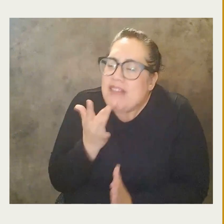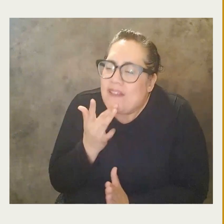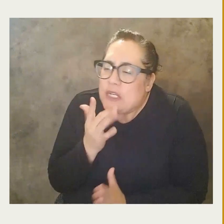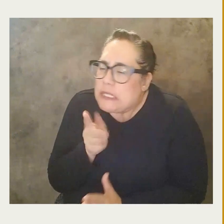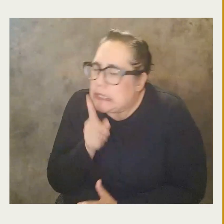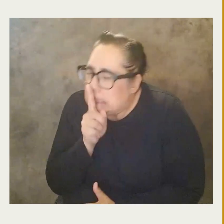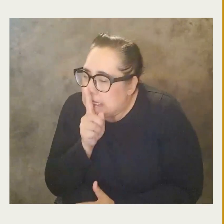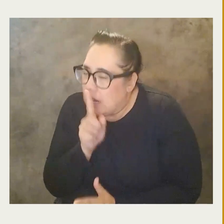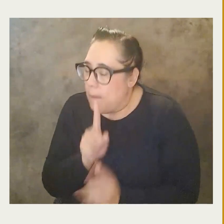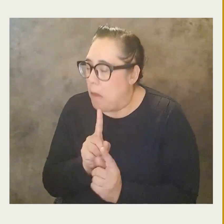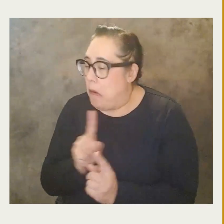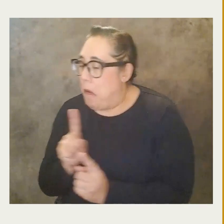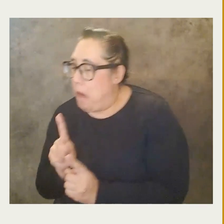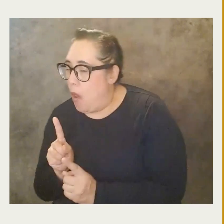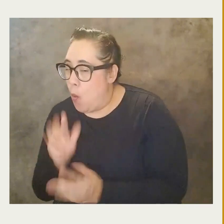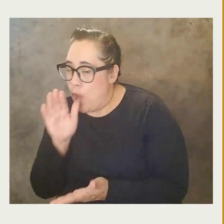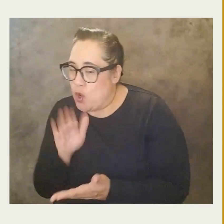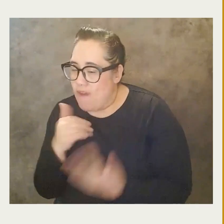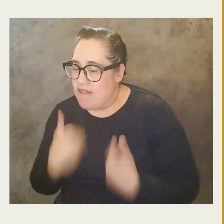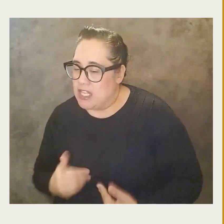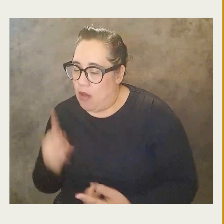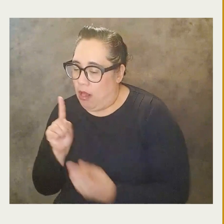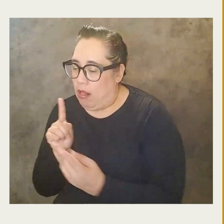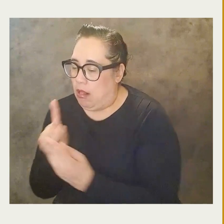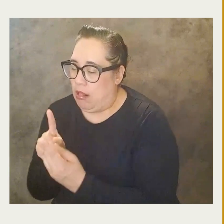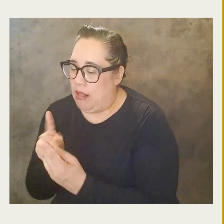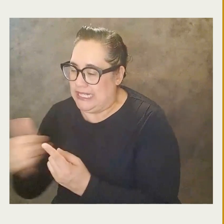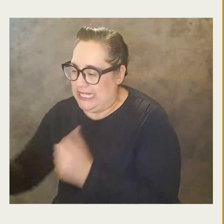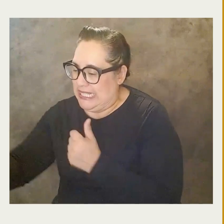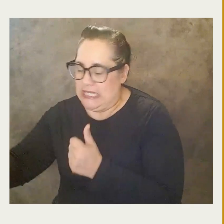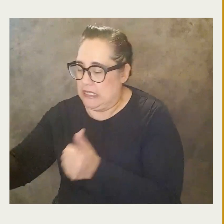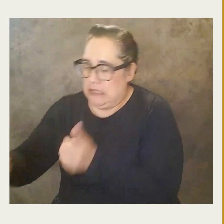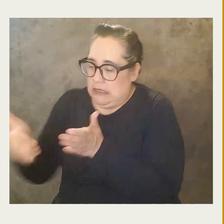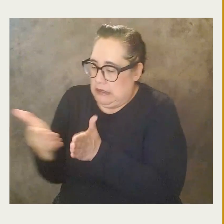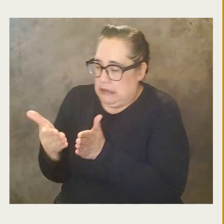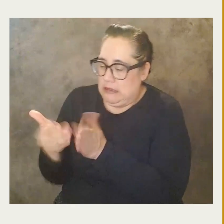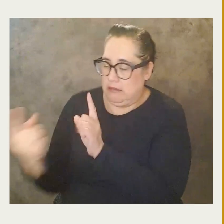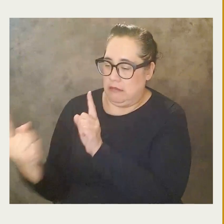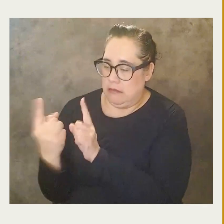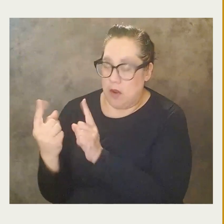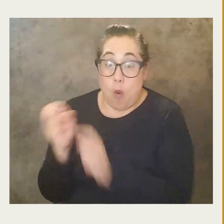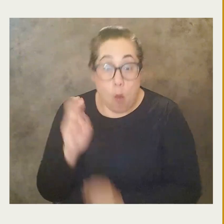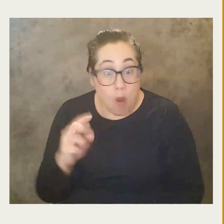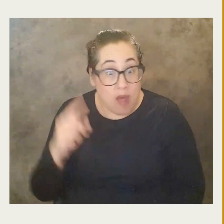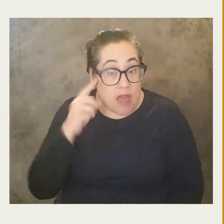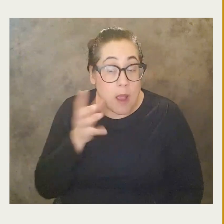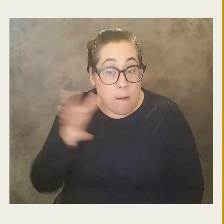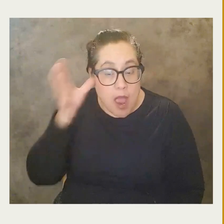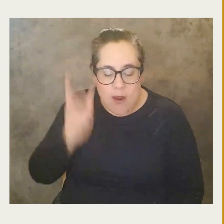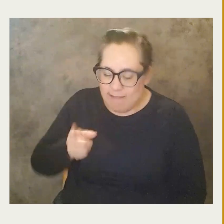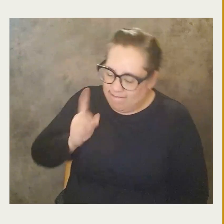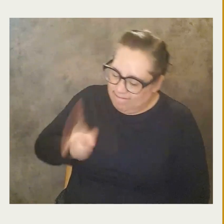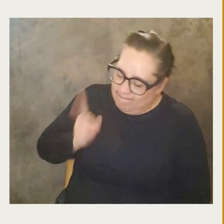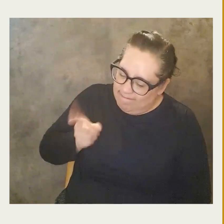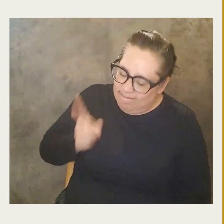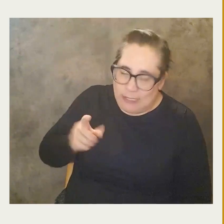They may step aside or reduce physical distance or ... think about a parent disciplining a child.